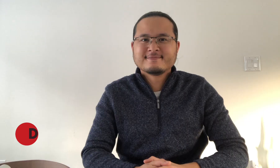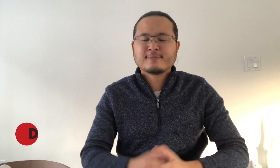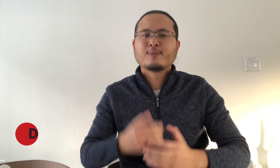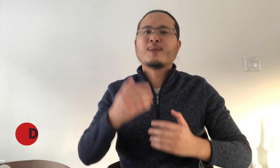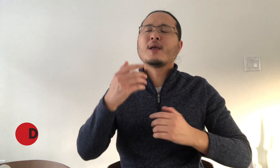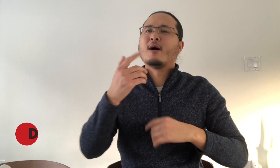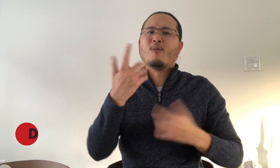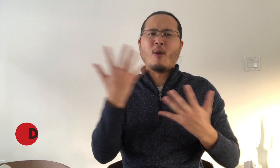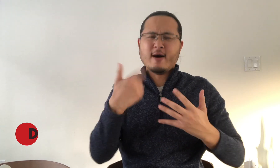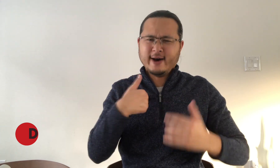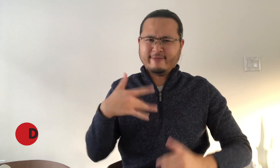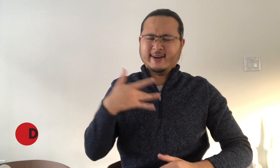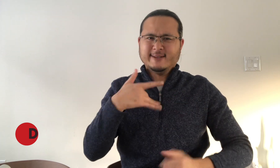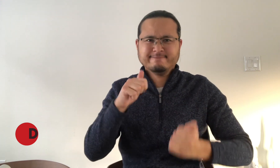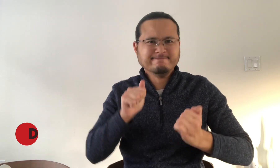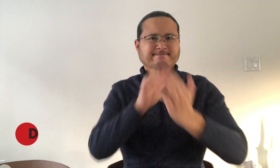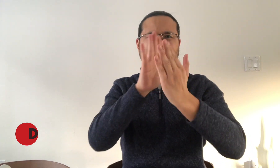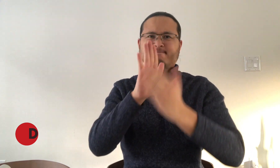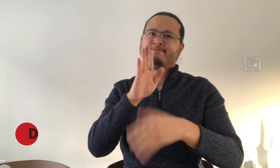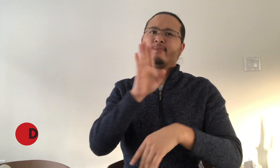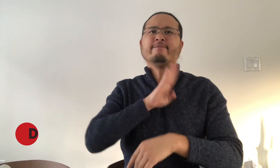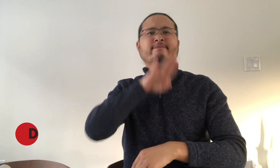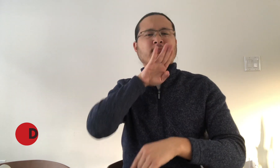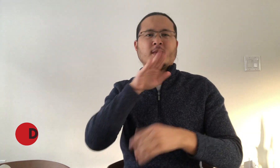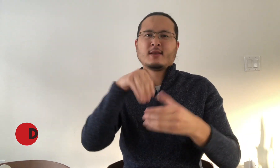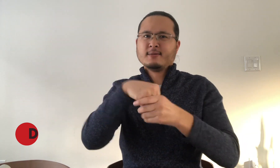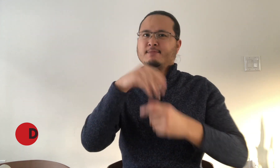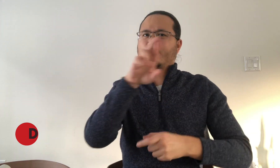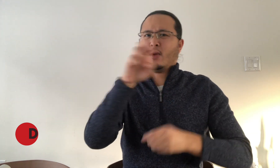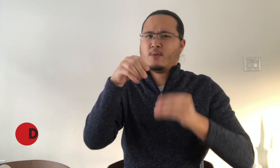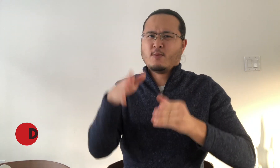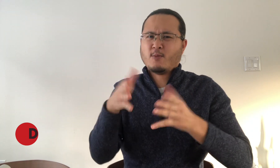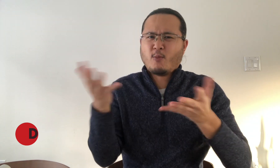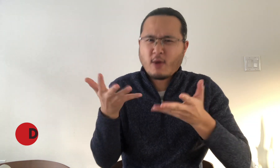What I feel is the biggest challenge I have in real estate is